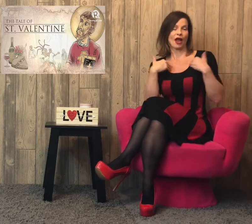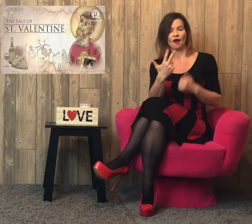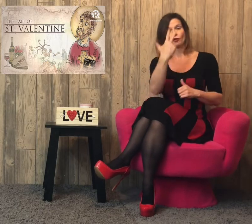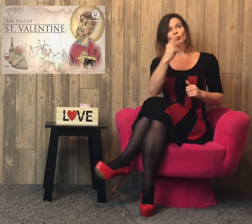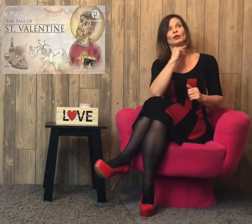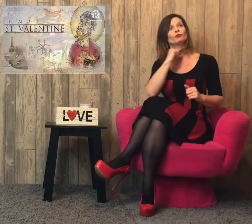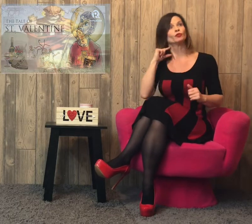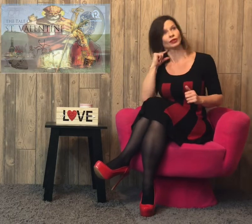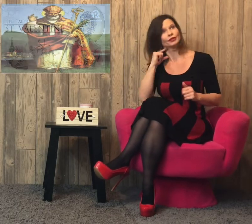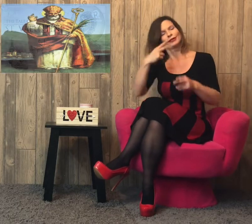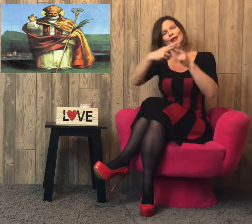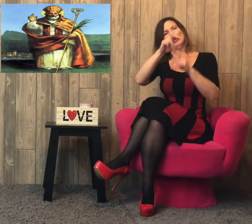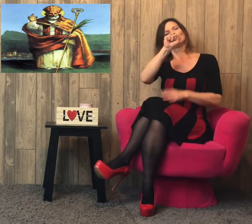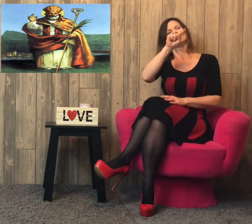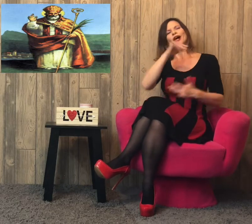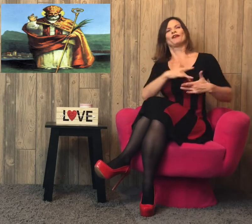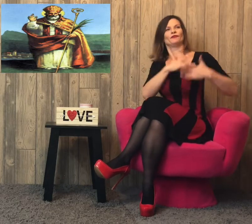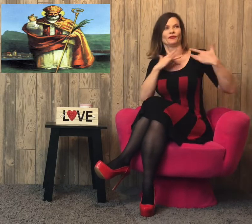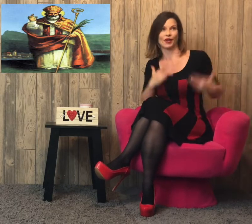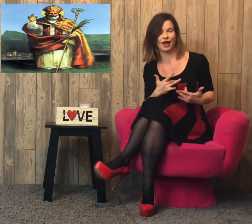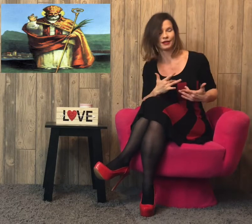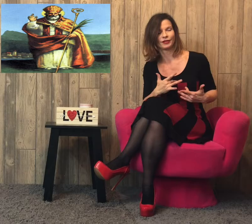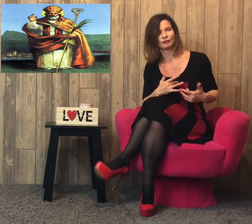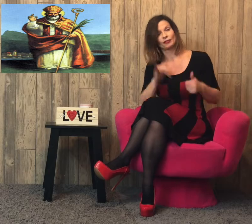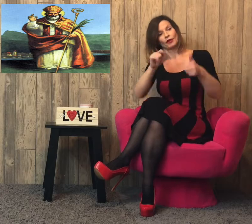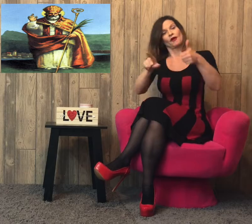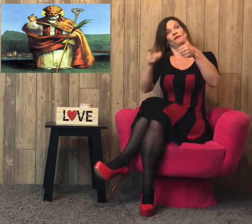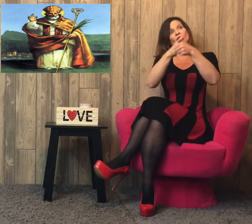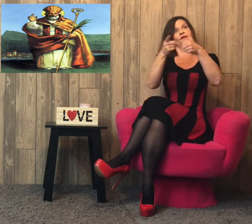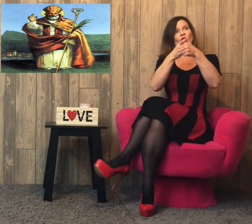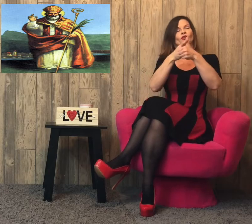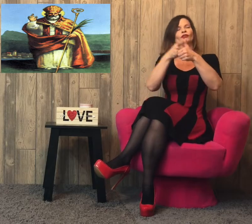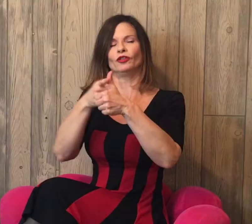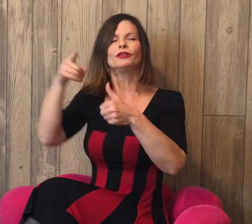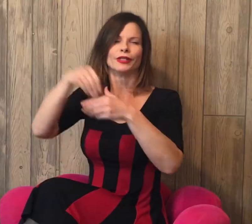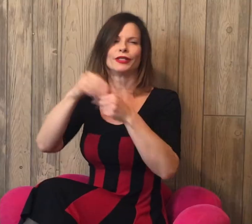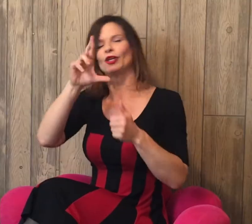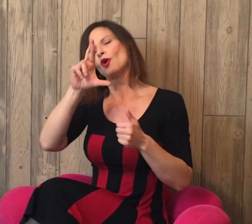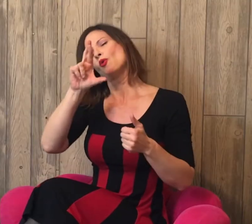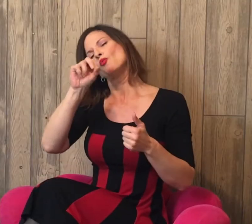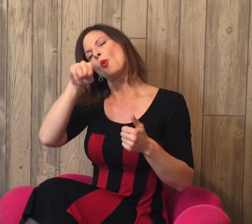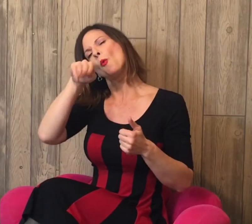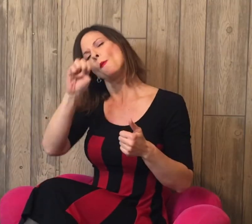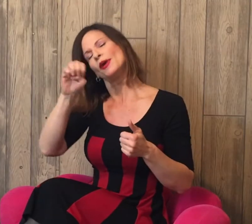Did you know there were three priests all named St. Valentine? The first was from Rome, Italy.